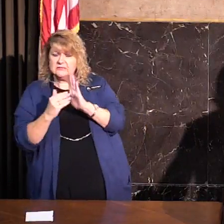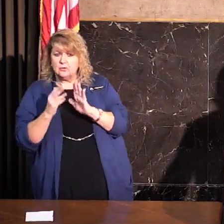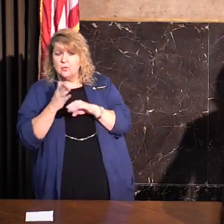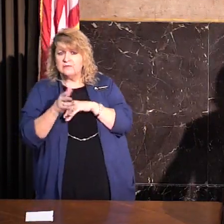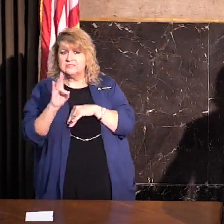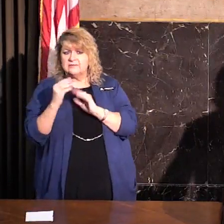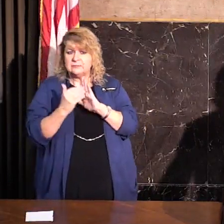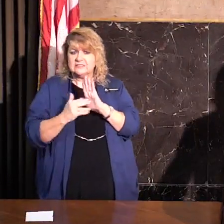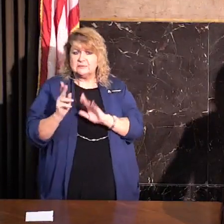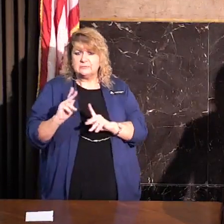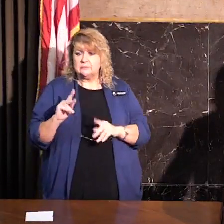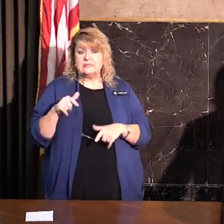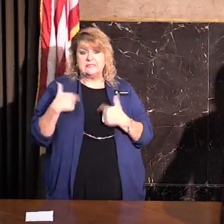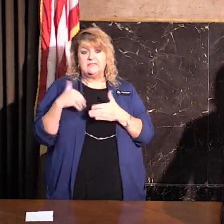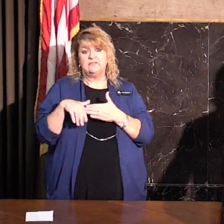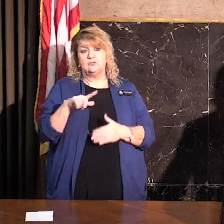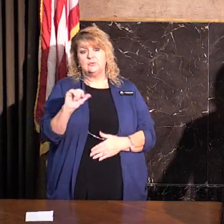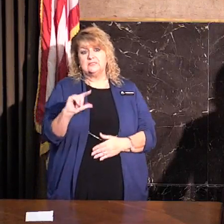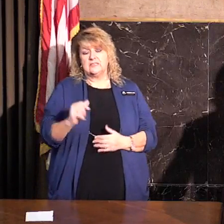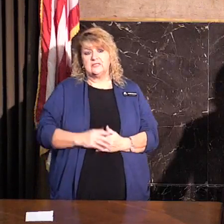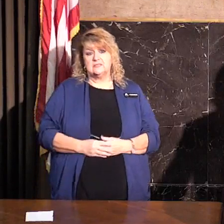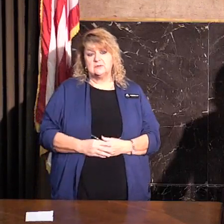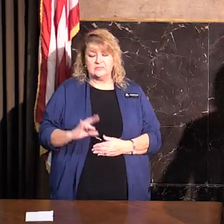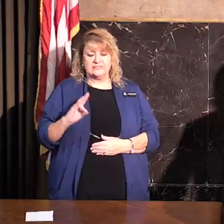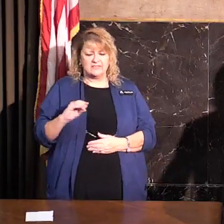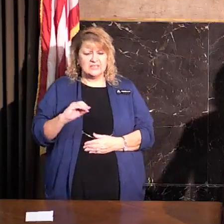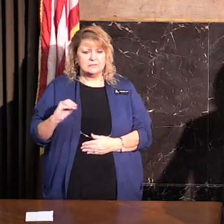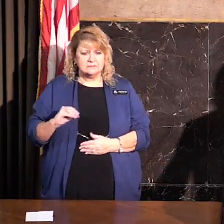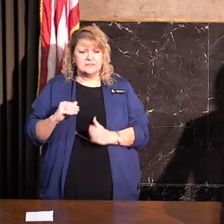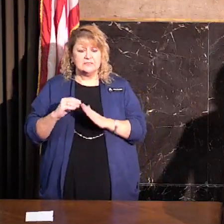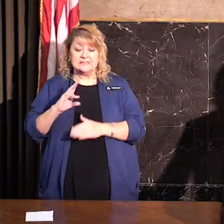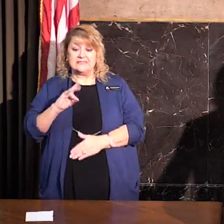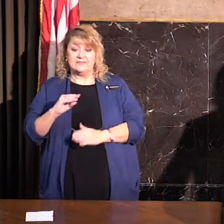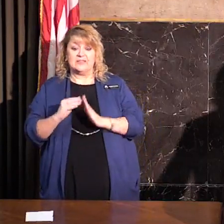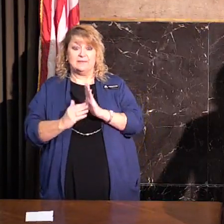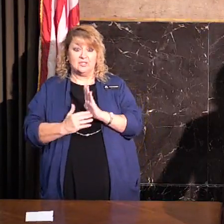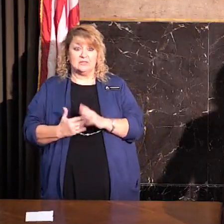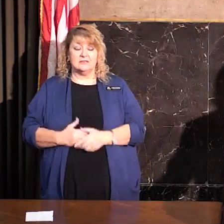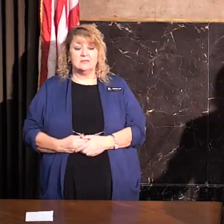going to continue to do everything we can to get people